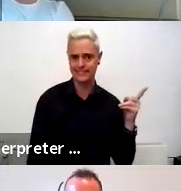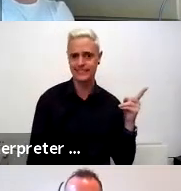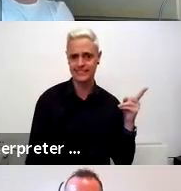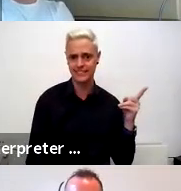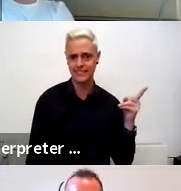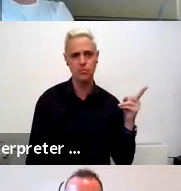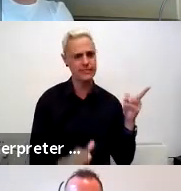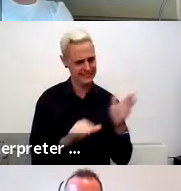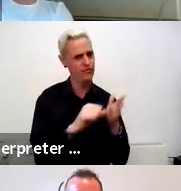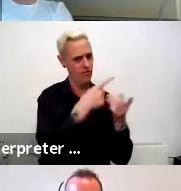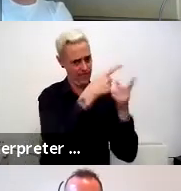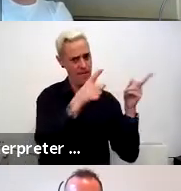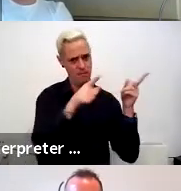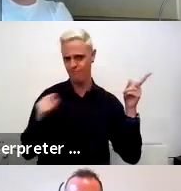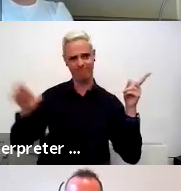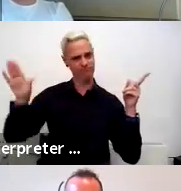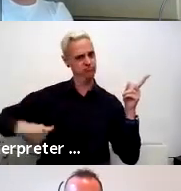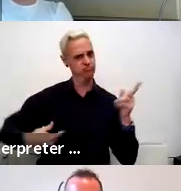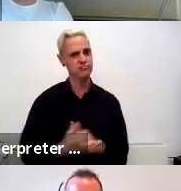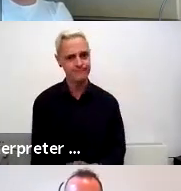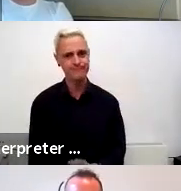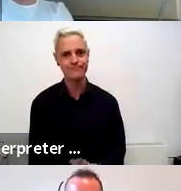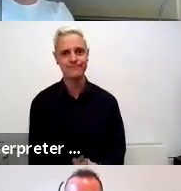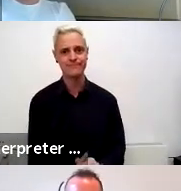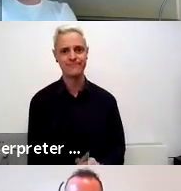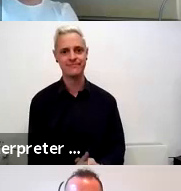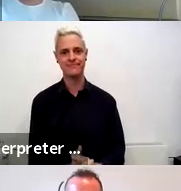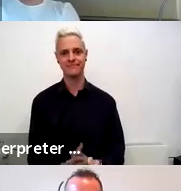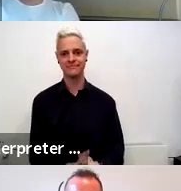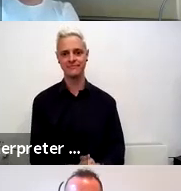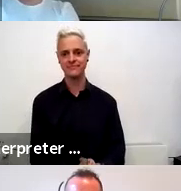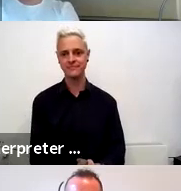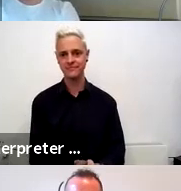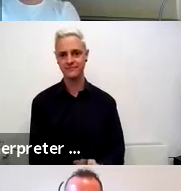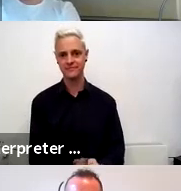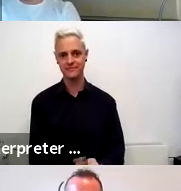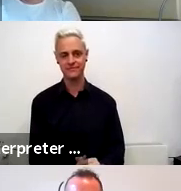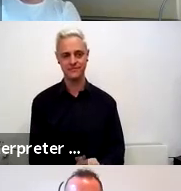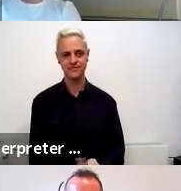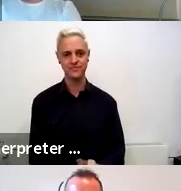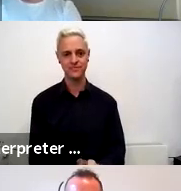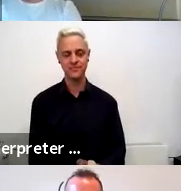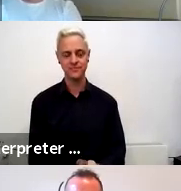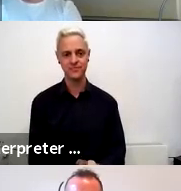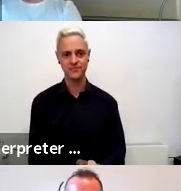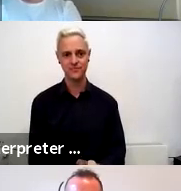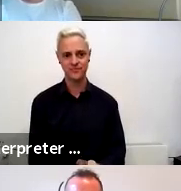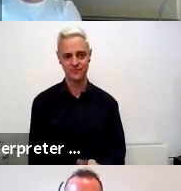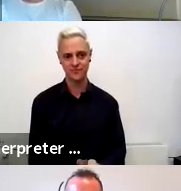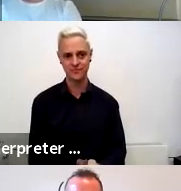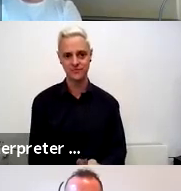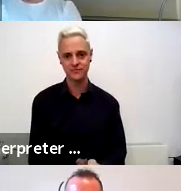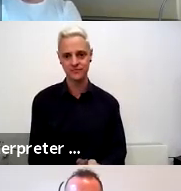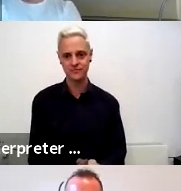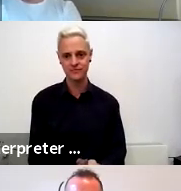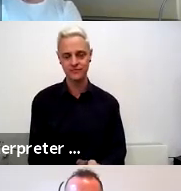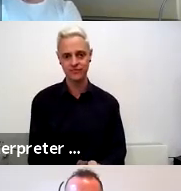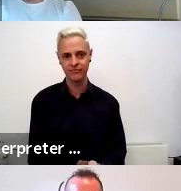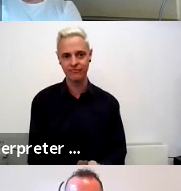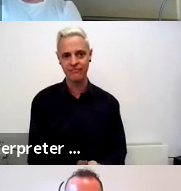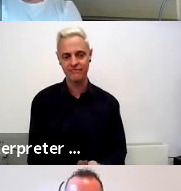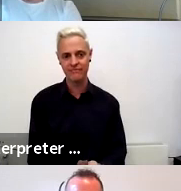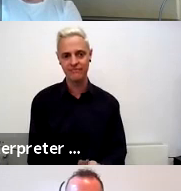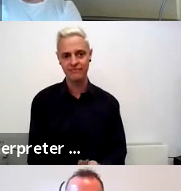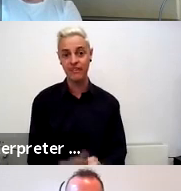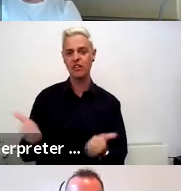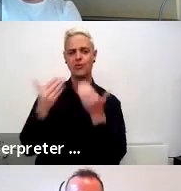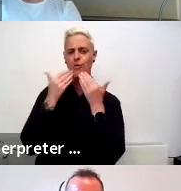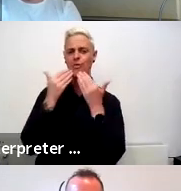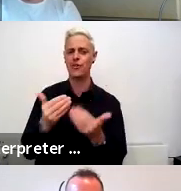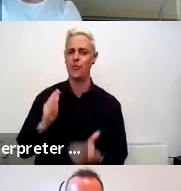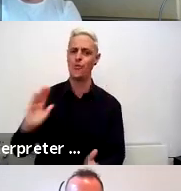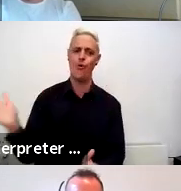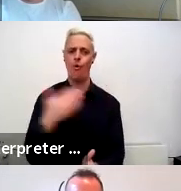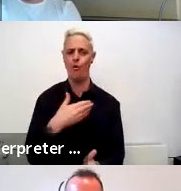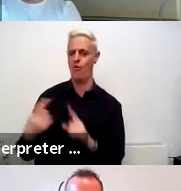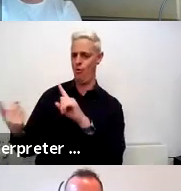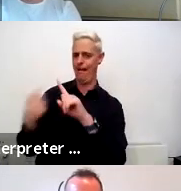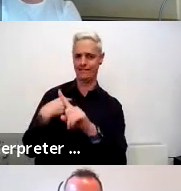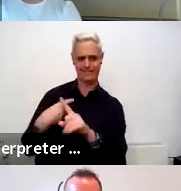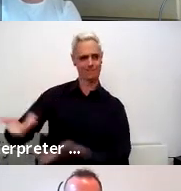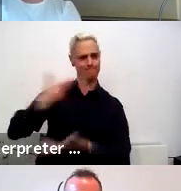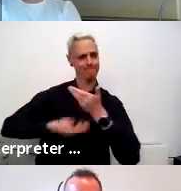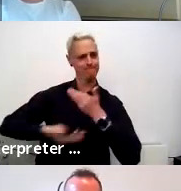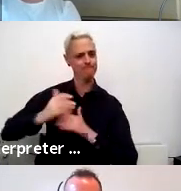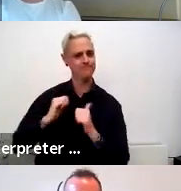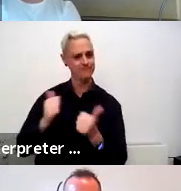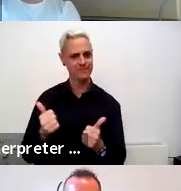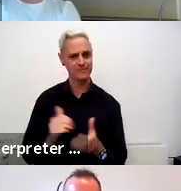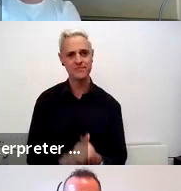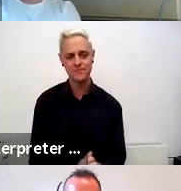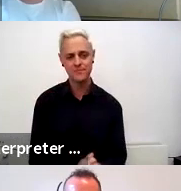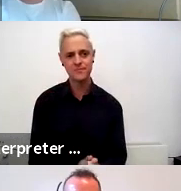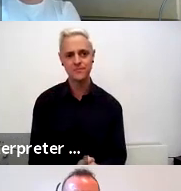It really is. Okay. and I was hoping that we thank you for everyone for answering those questions.